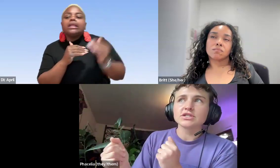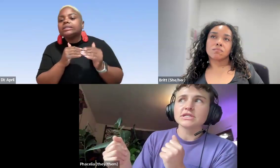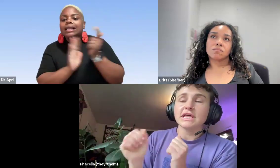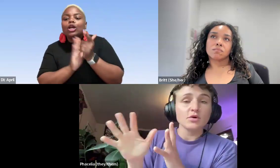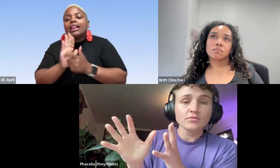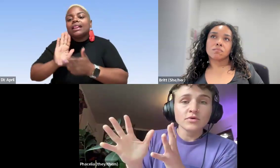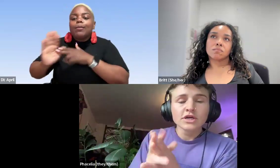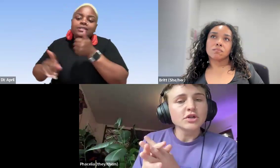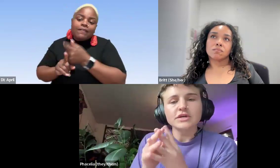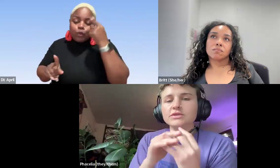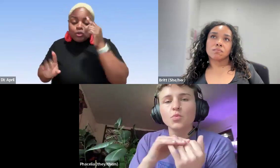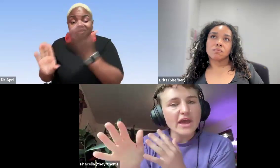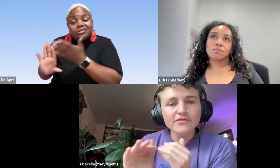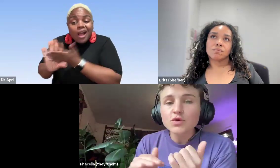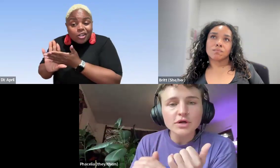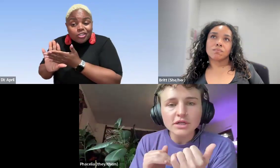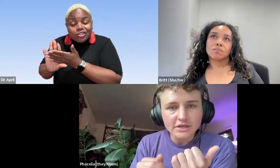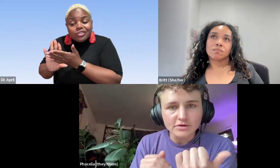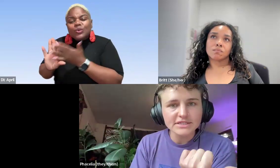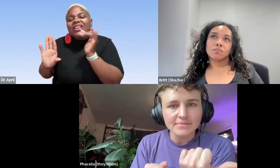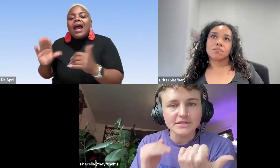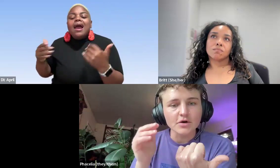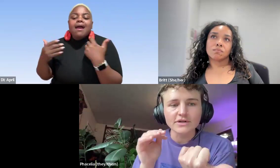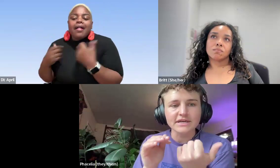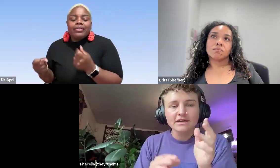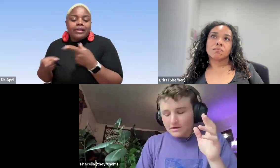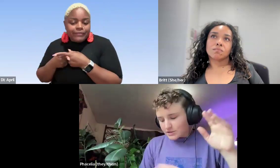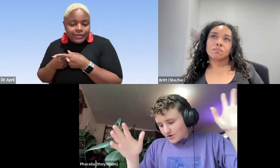So actually, they don't, you know, there's way fewer legal steps and oversight.